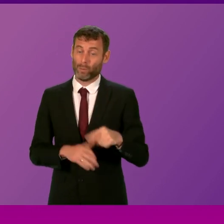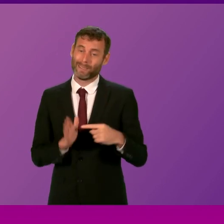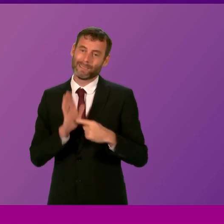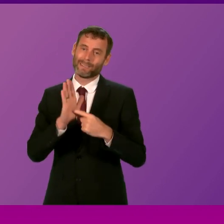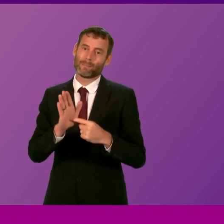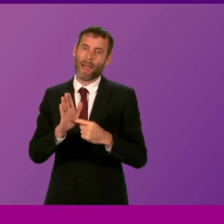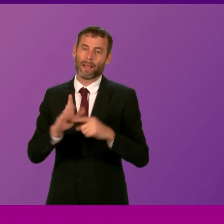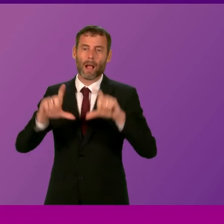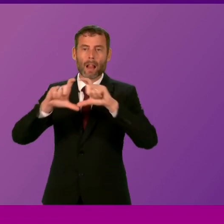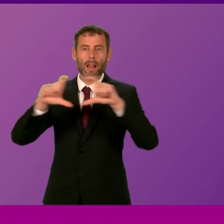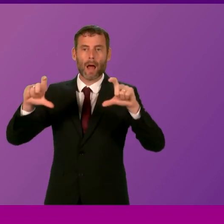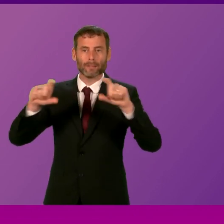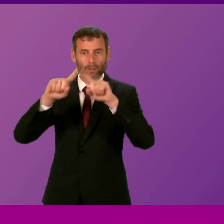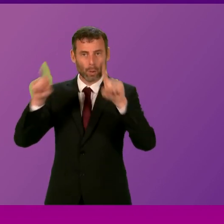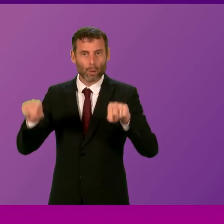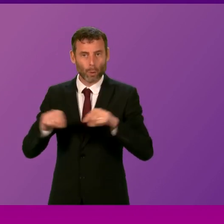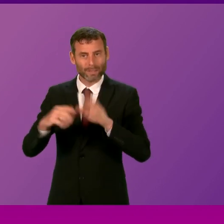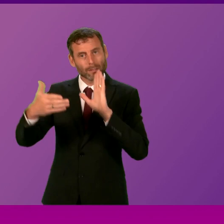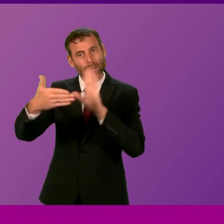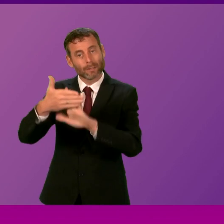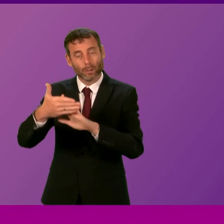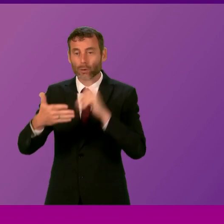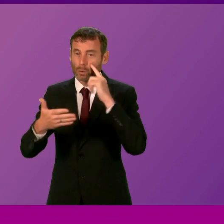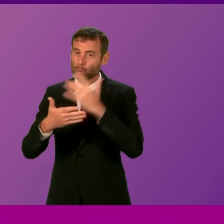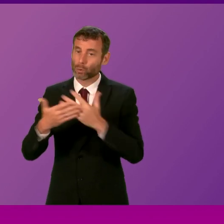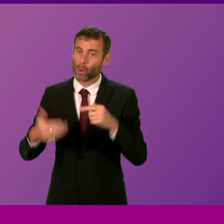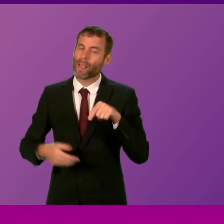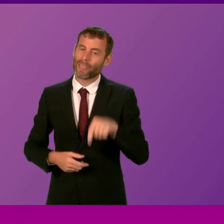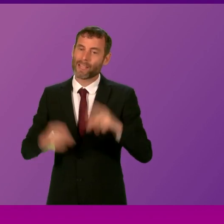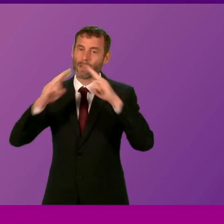the front window of her property in order to be compliant with the short-term let regulations.